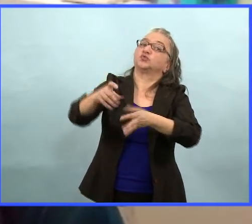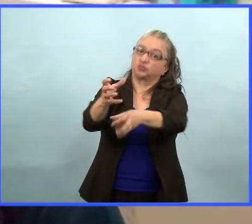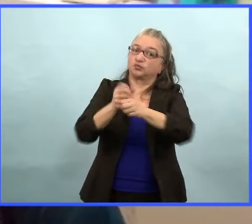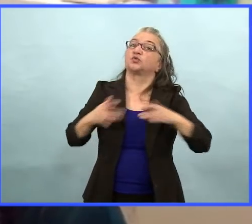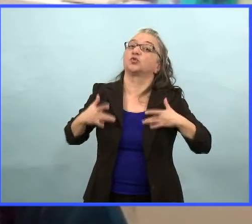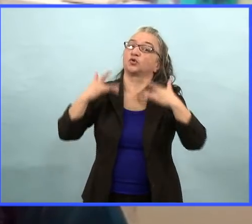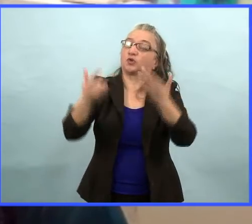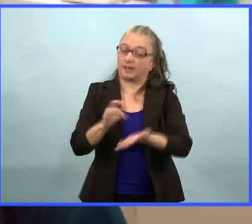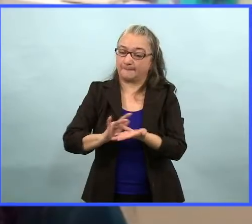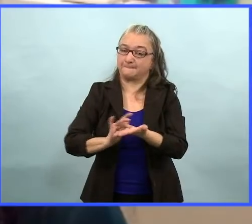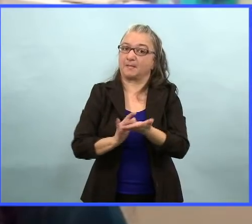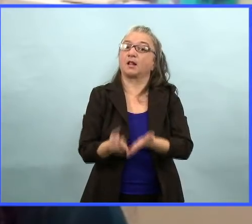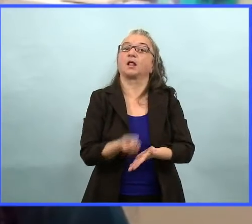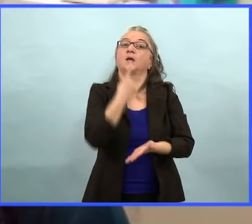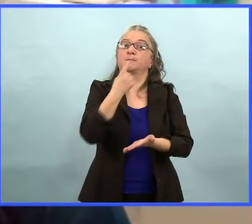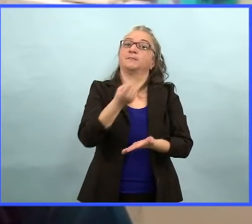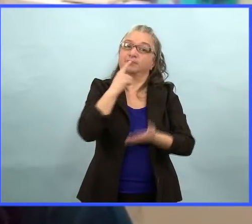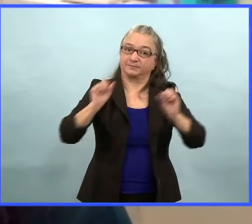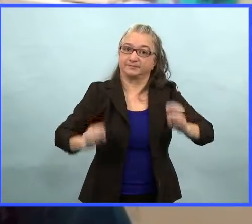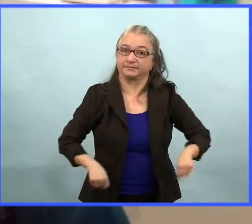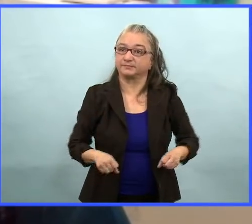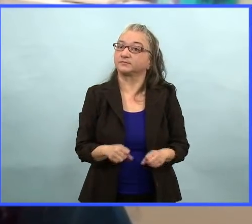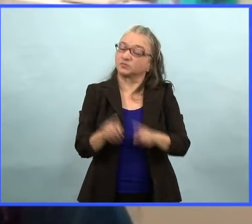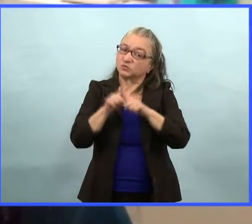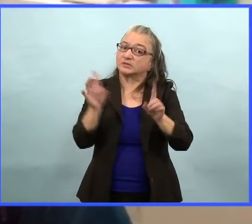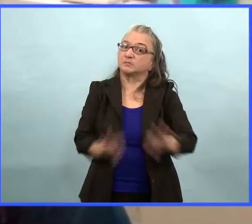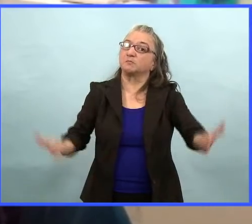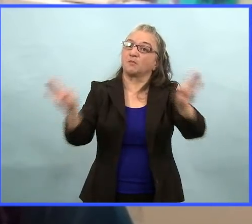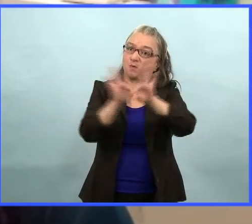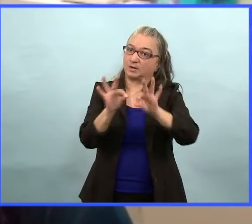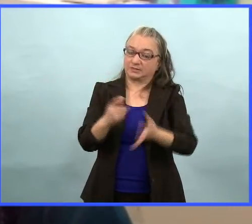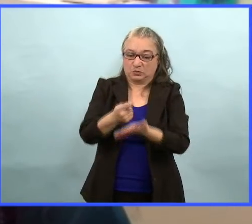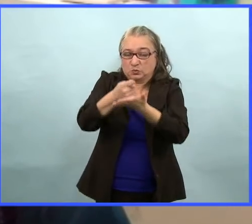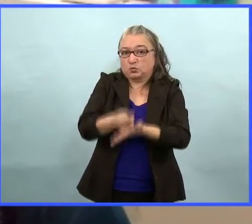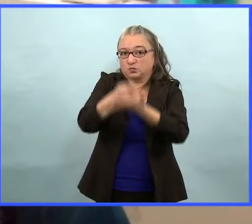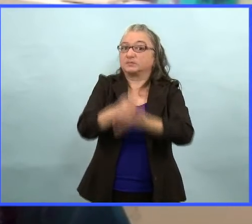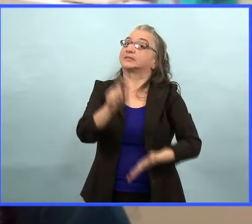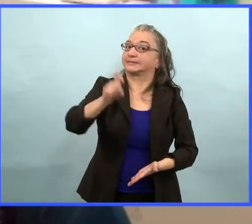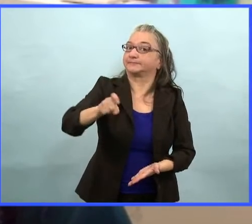in order to access that treatment between these two factors really hoping to see that